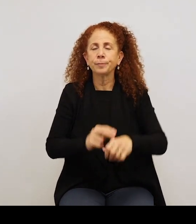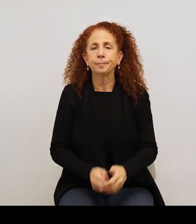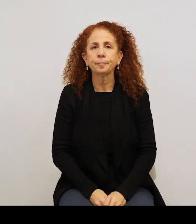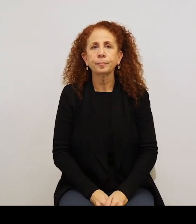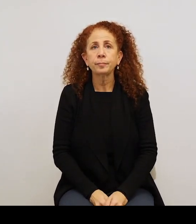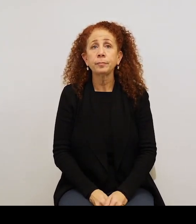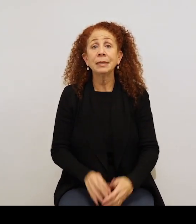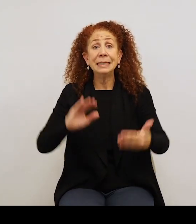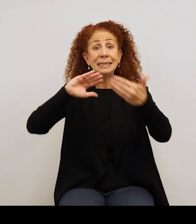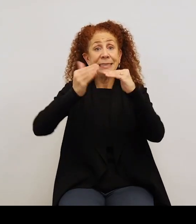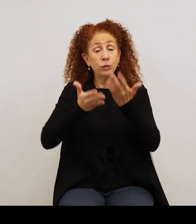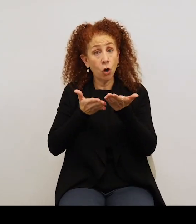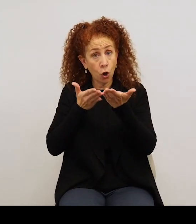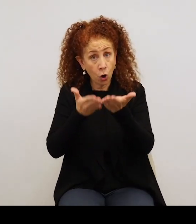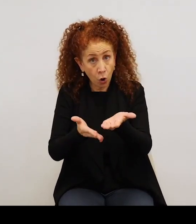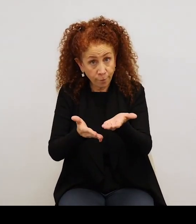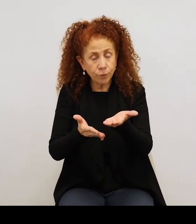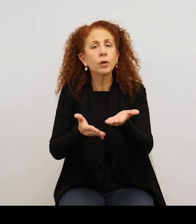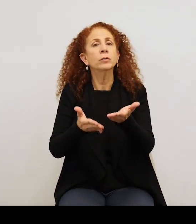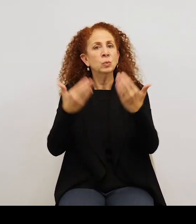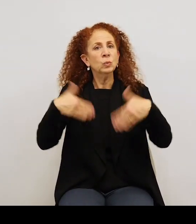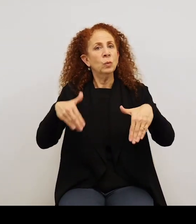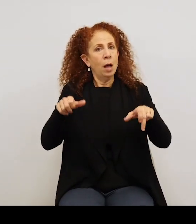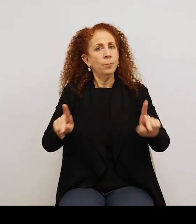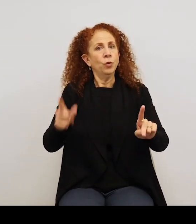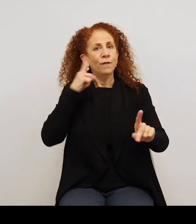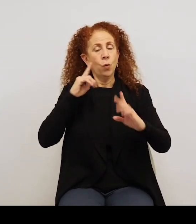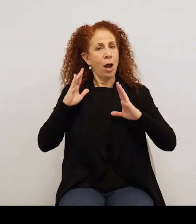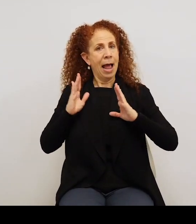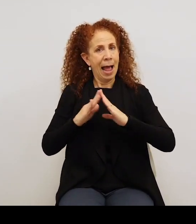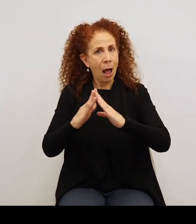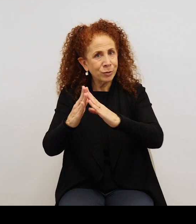Cities offer ample opportunities for housing, food,